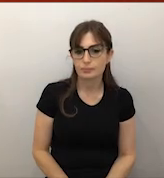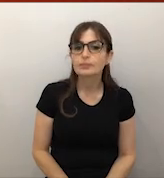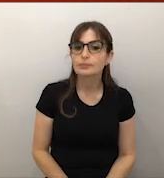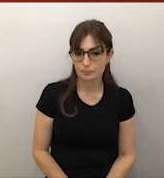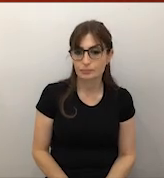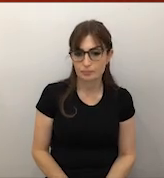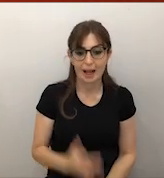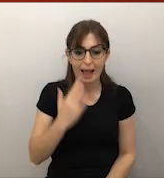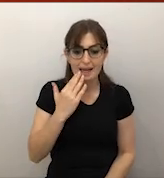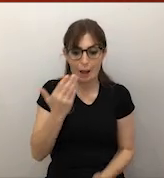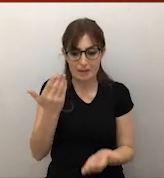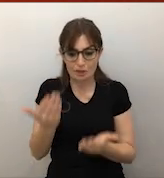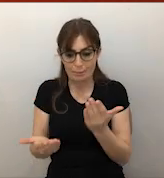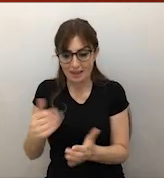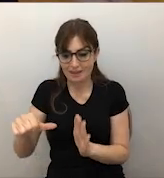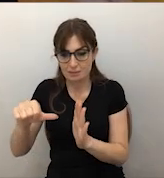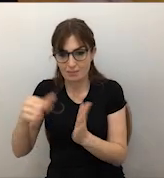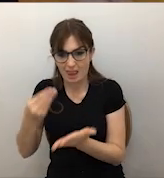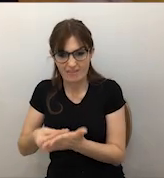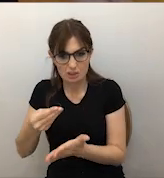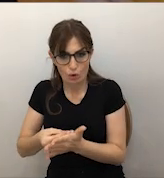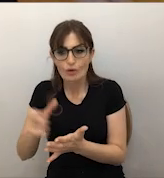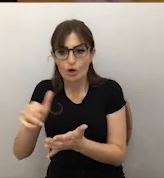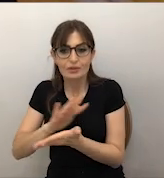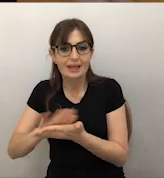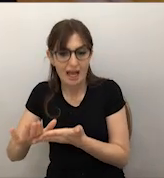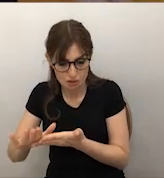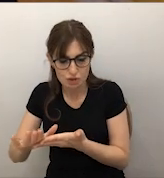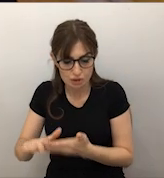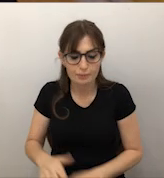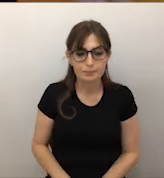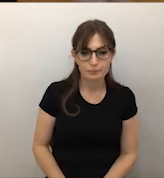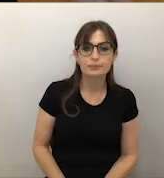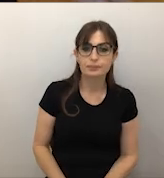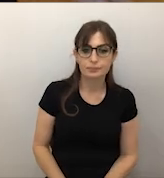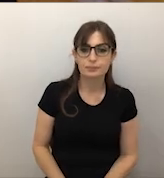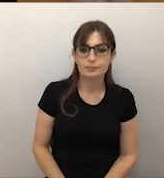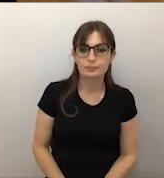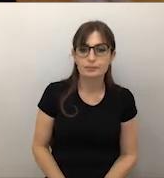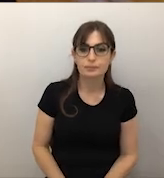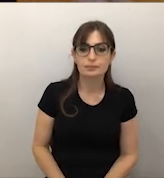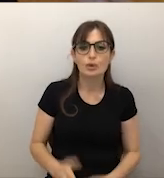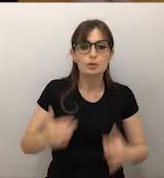and the cash balance at the end of that period. An example of the three primary financial statements of a fictitious entity,